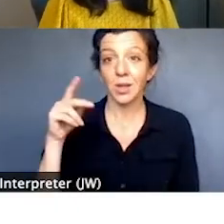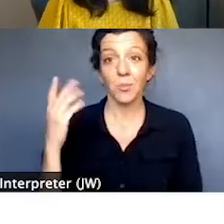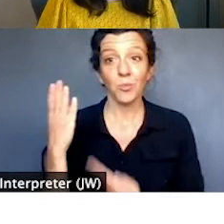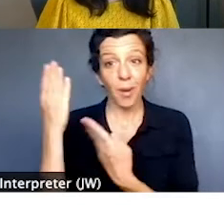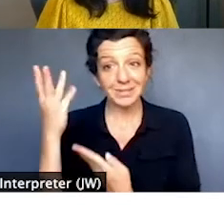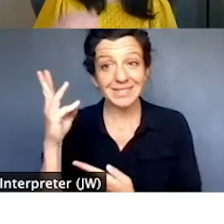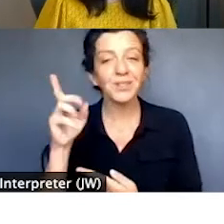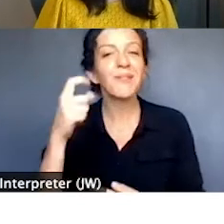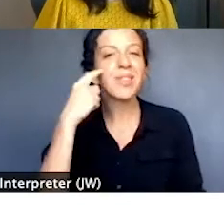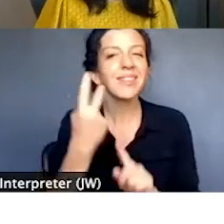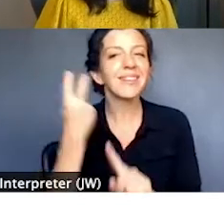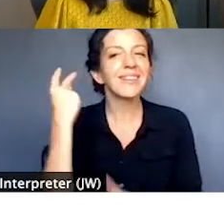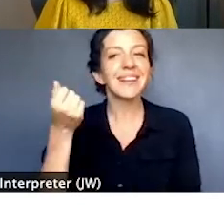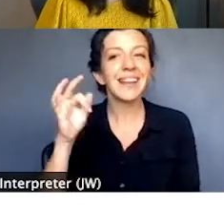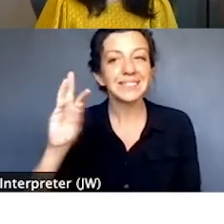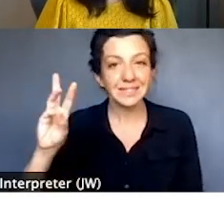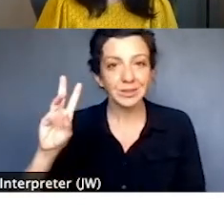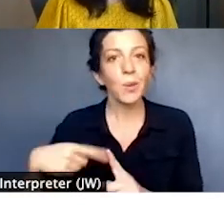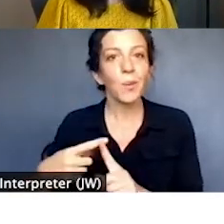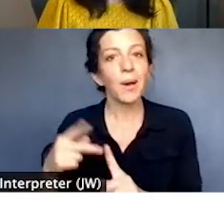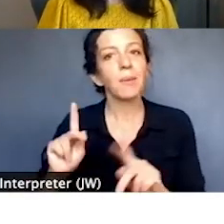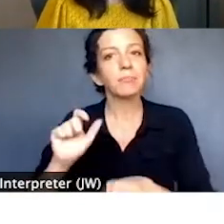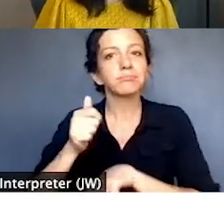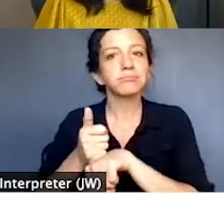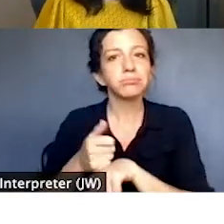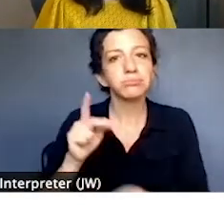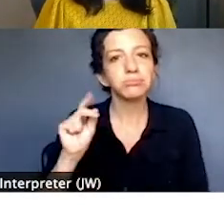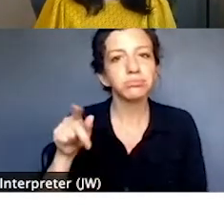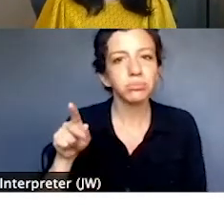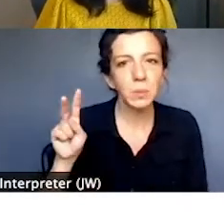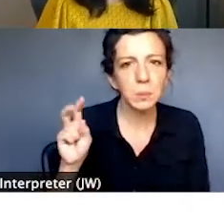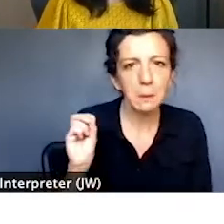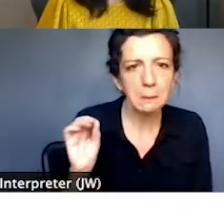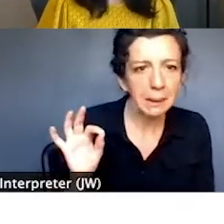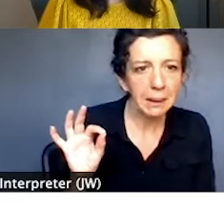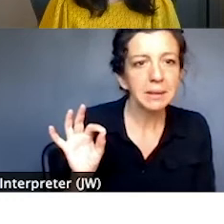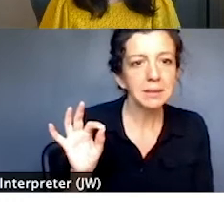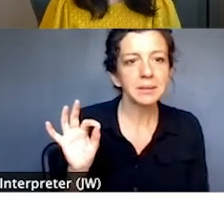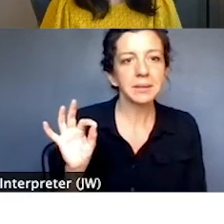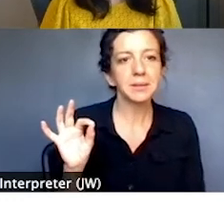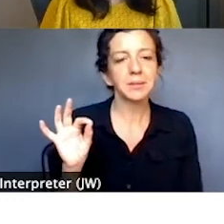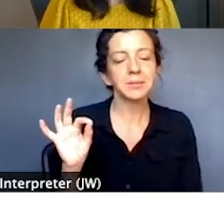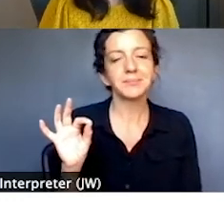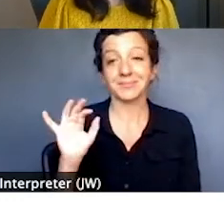So there are a couple of exceptions to Prop 209, which means these characteristics can be used today. One of the key ones is that they can be used